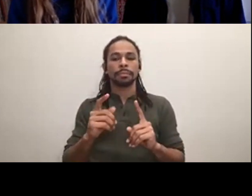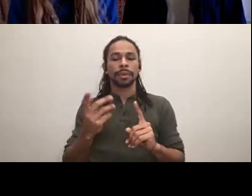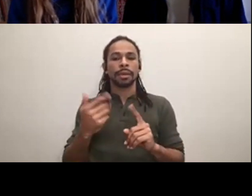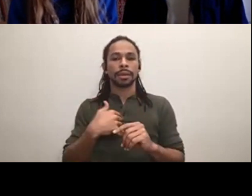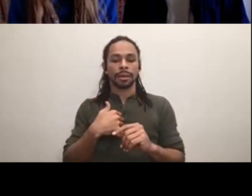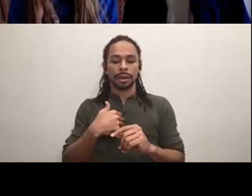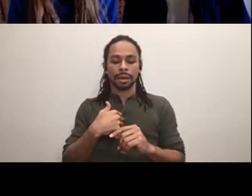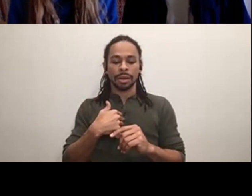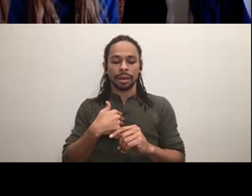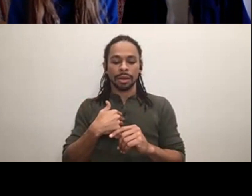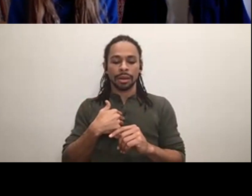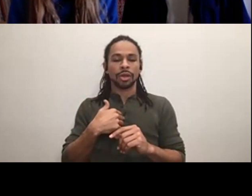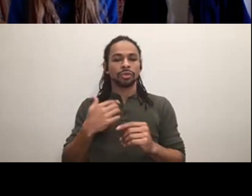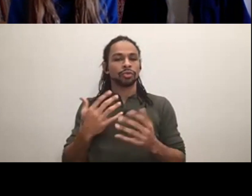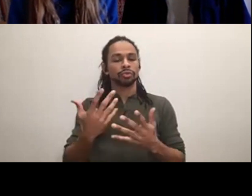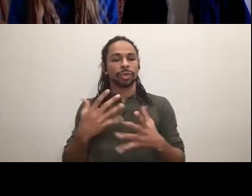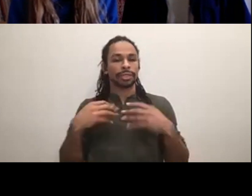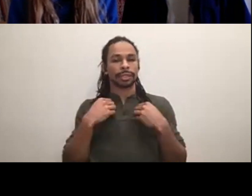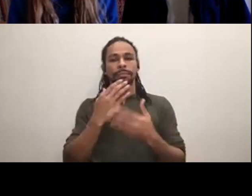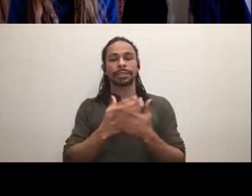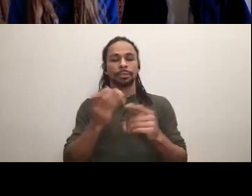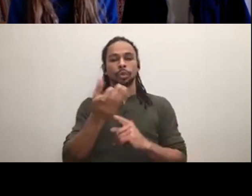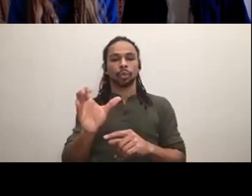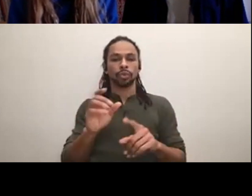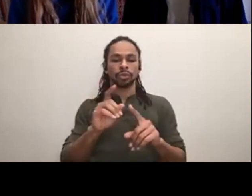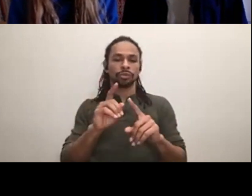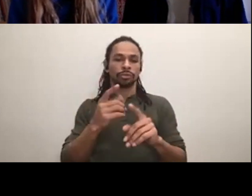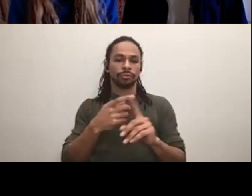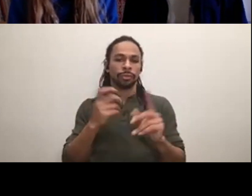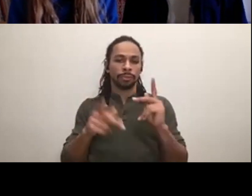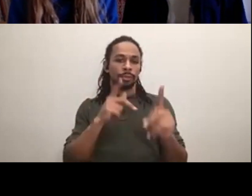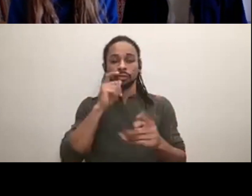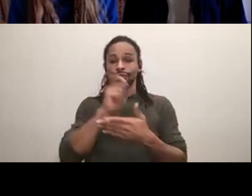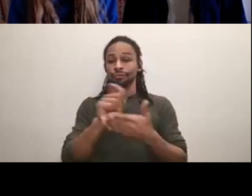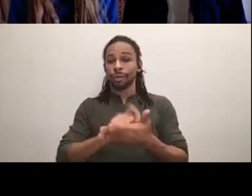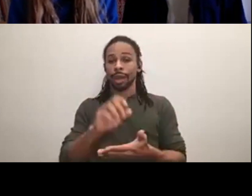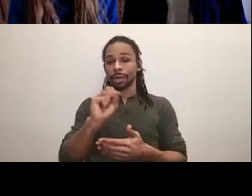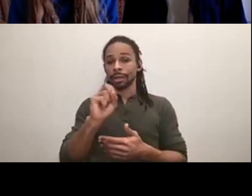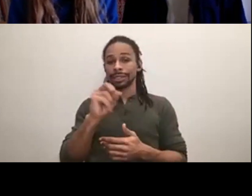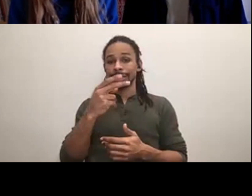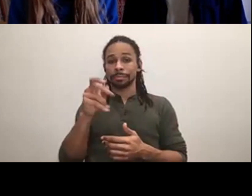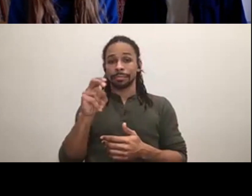back. The mom opossum has labeled ‘me,’ and the 6 babies are labeled ‘my health conditions.’” .